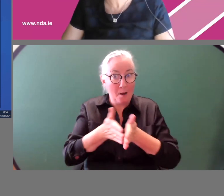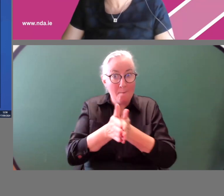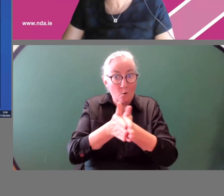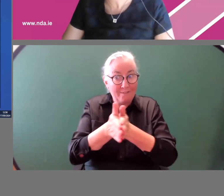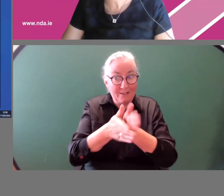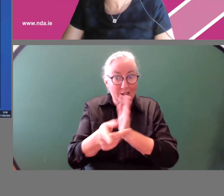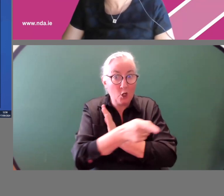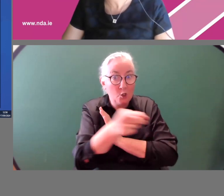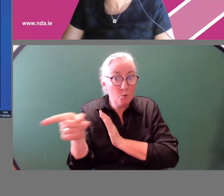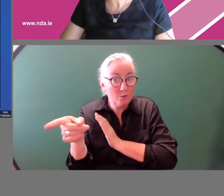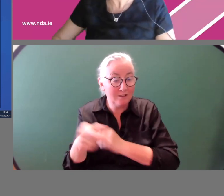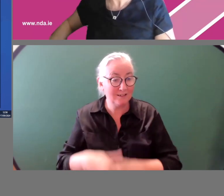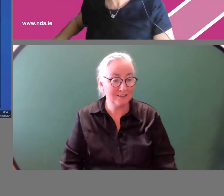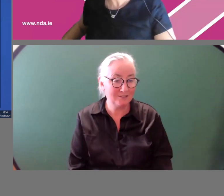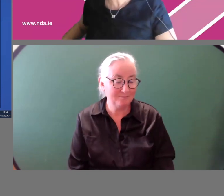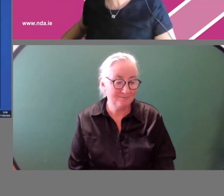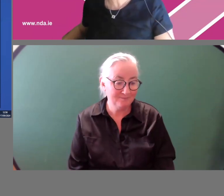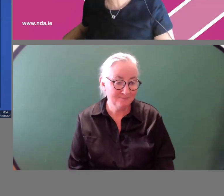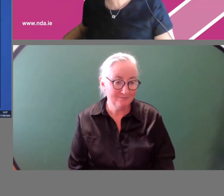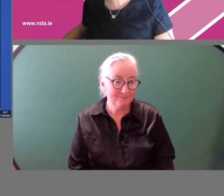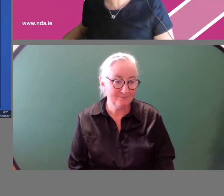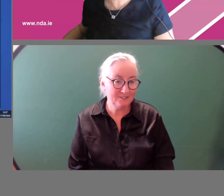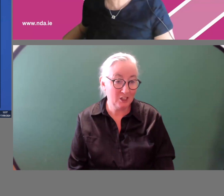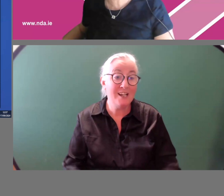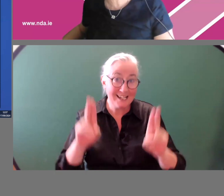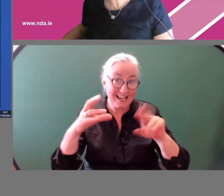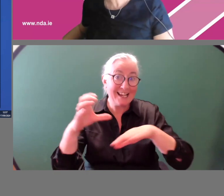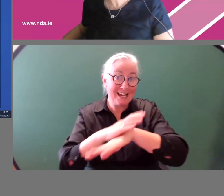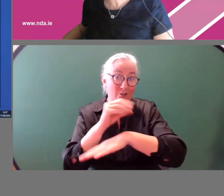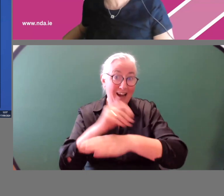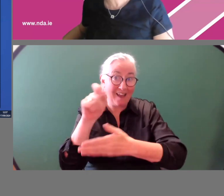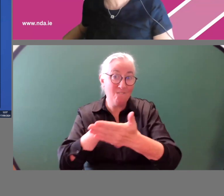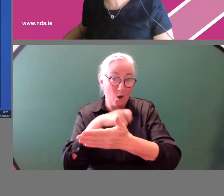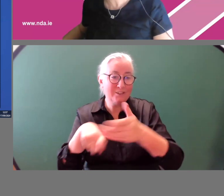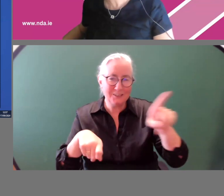we're talking to. You can keep on voting but I am going to move on in the slides.